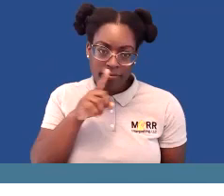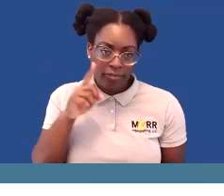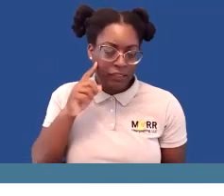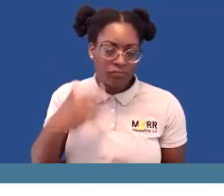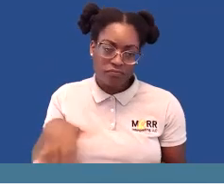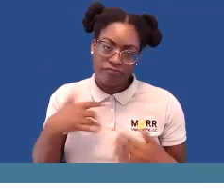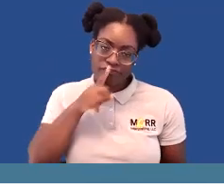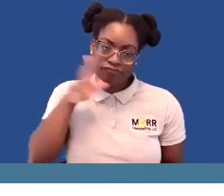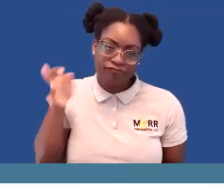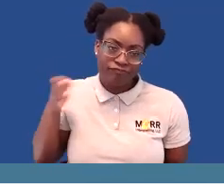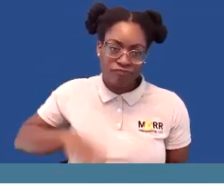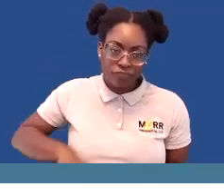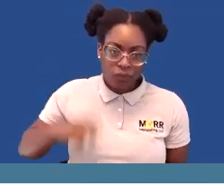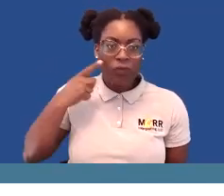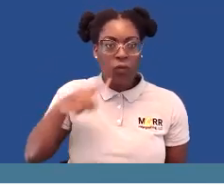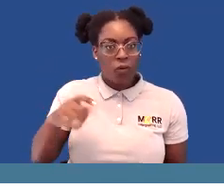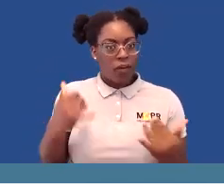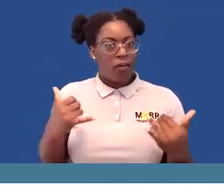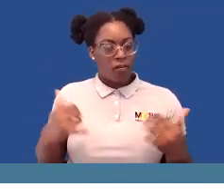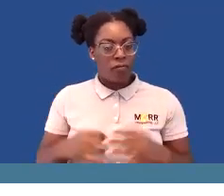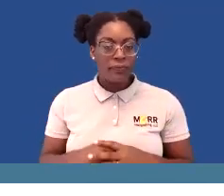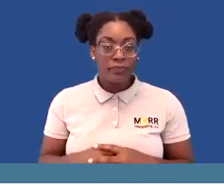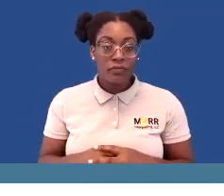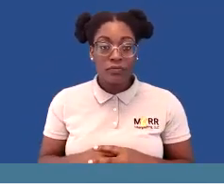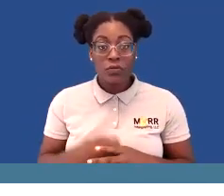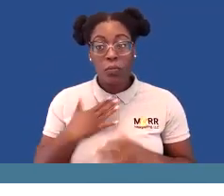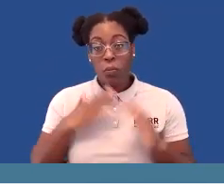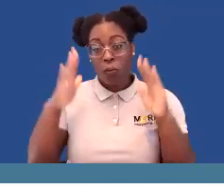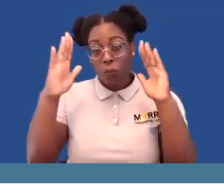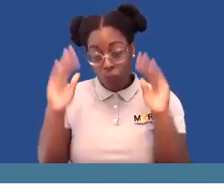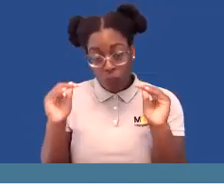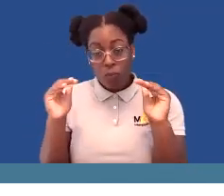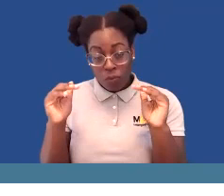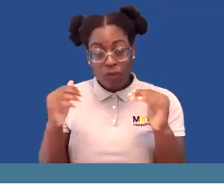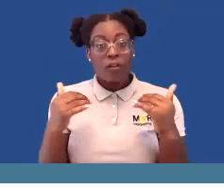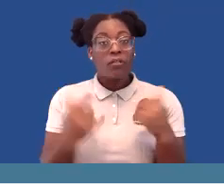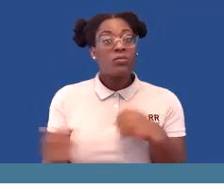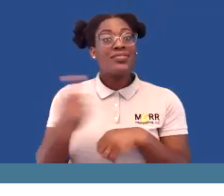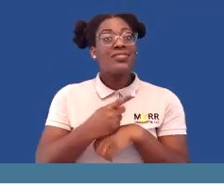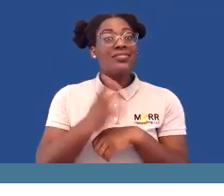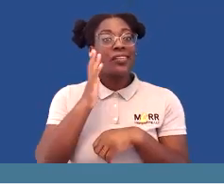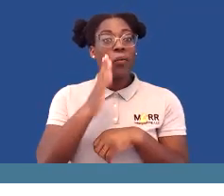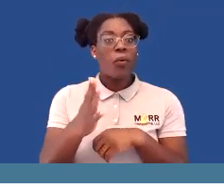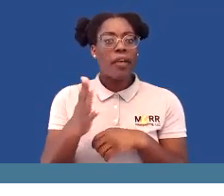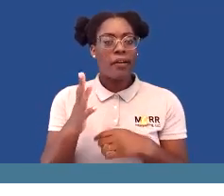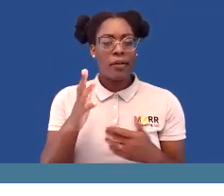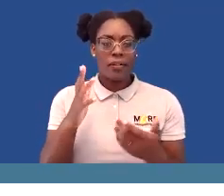So I'm hoping that today we can move from kind of our experience to reflection